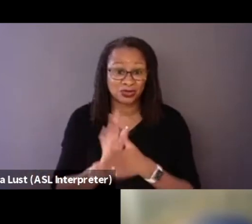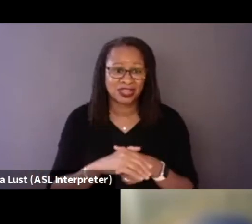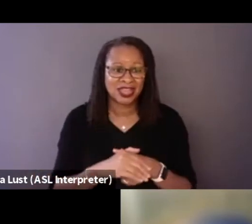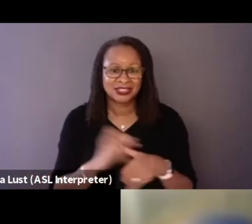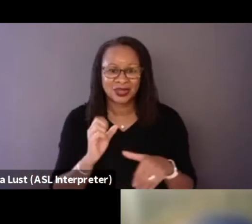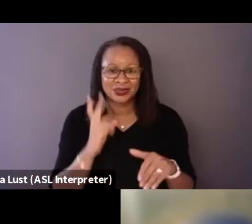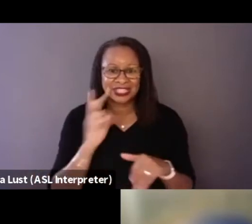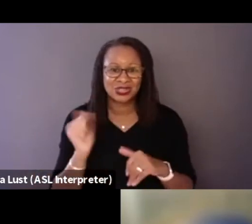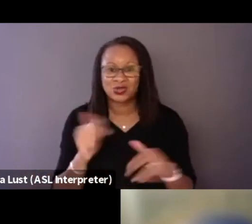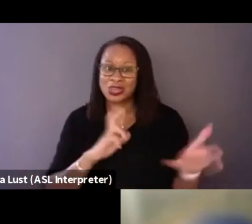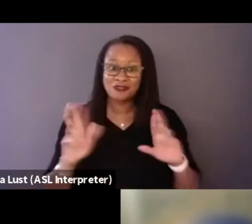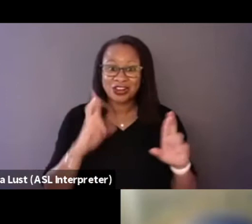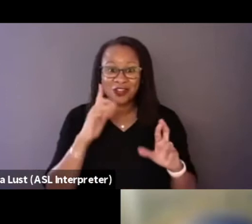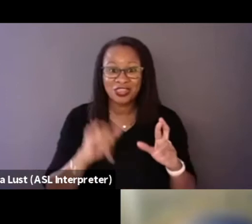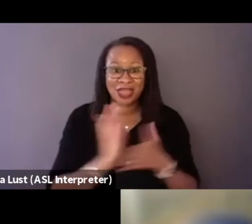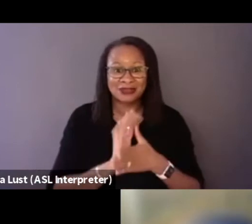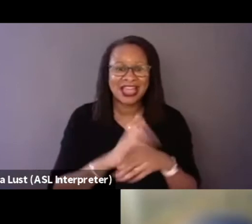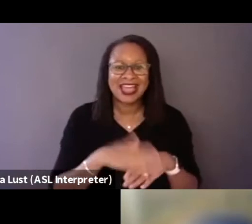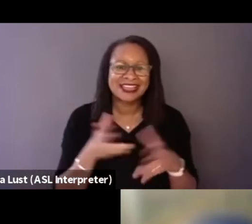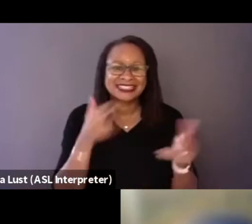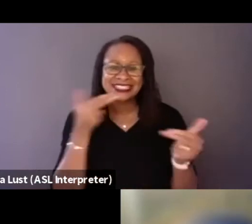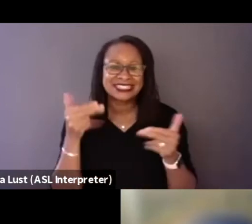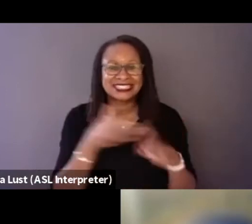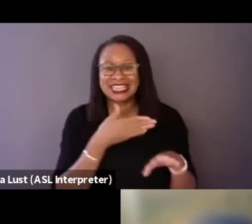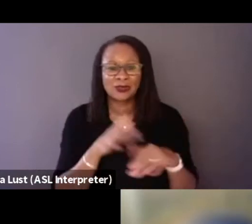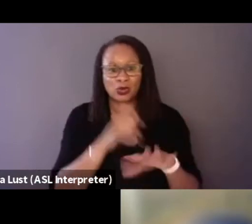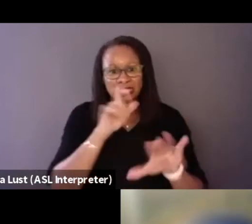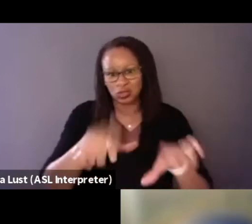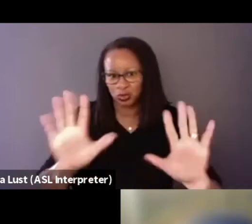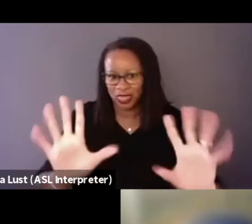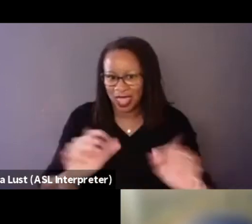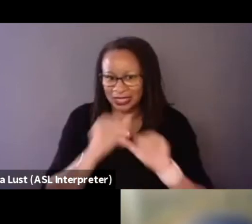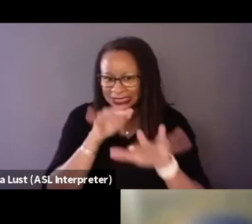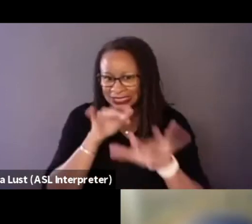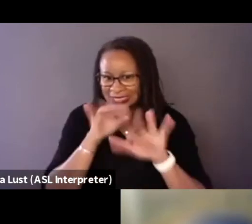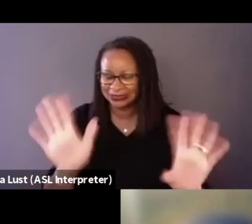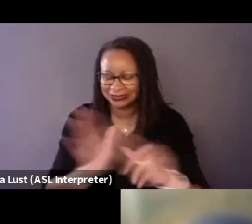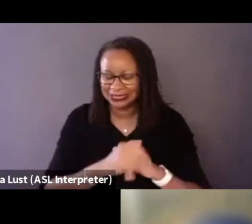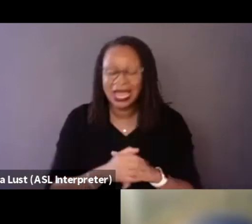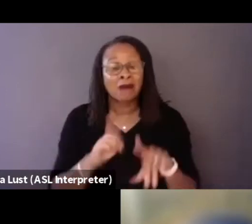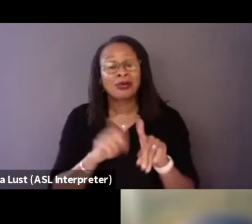I was very excited about, and singing along. We don't have to get into that. But the other thing that I wanted to talk to you all about